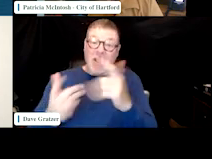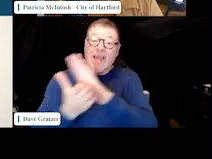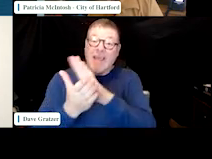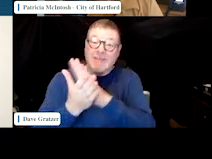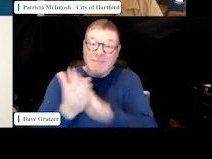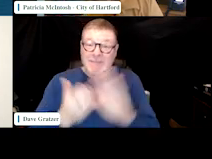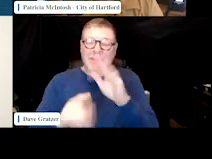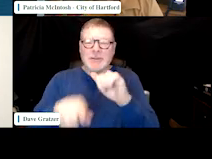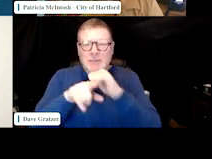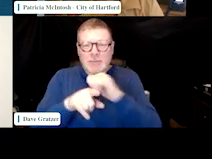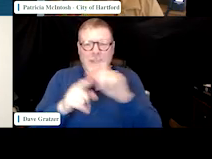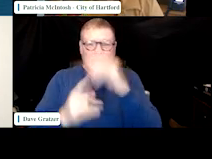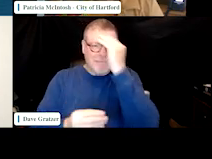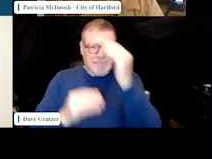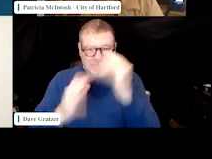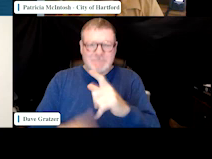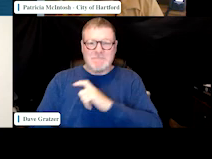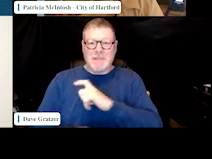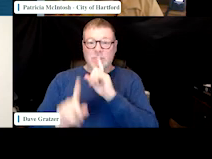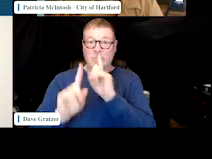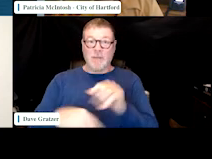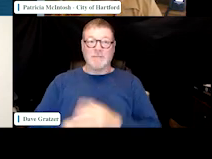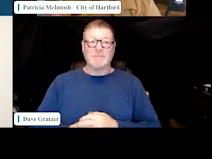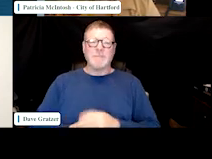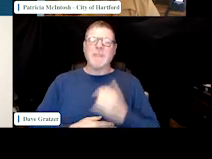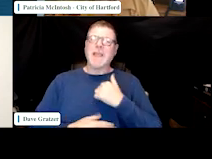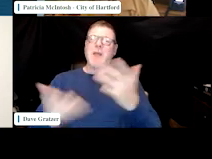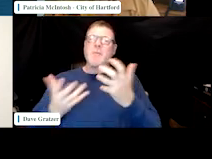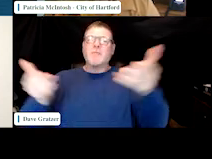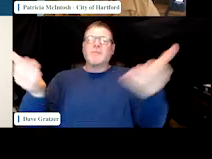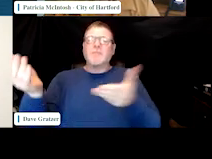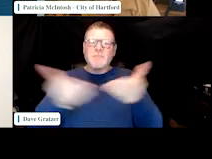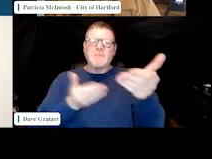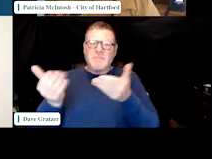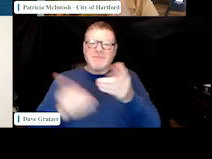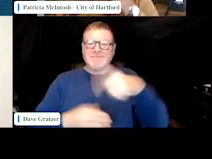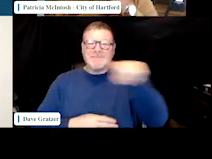to Inform Police Responses, I wanna welcome you to today's webinar.